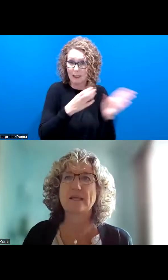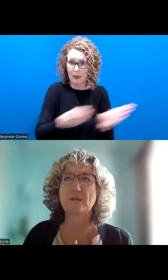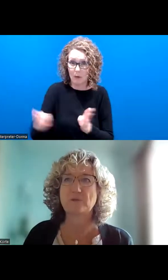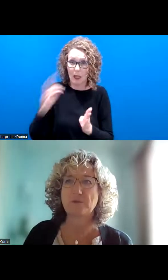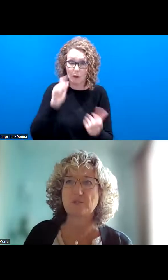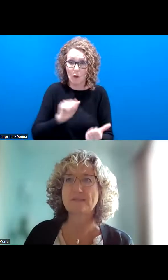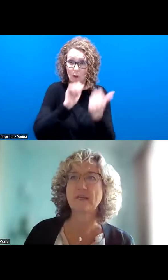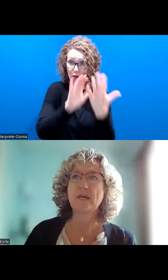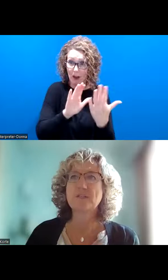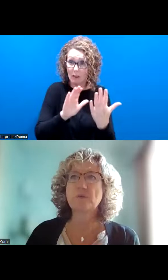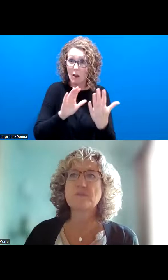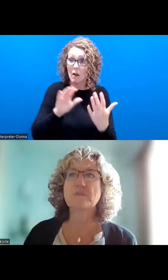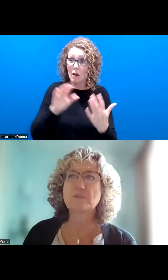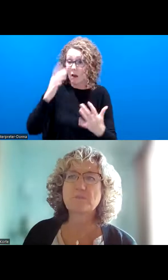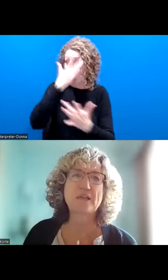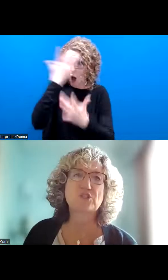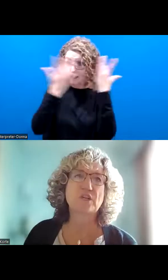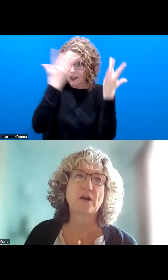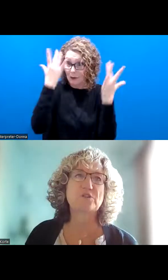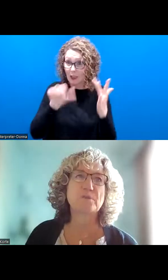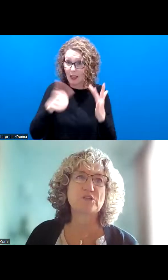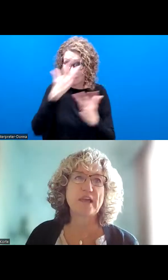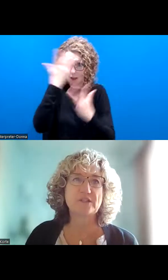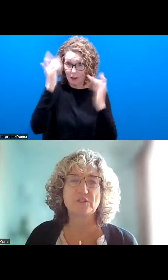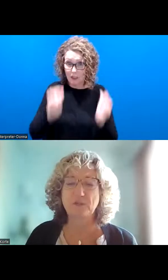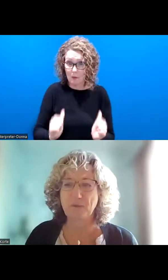all. Thank you for your time. >> Kristen Maki: All right. I am just, in one moment, go ahead and